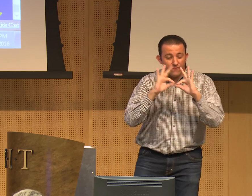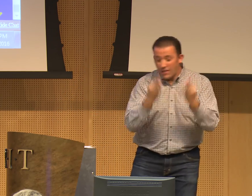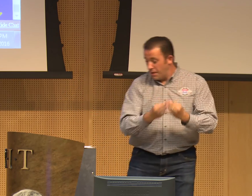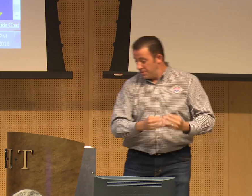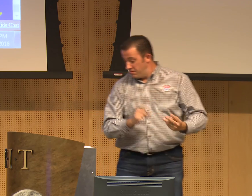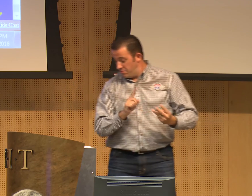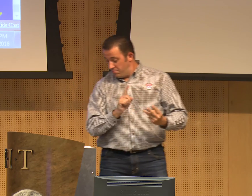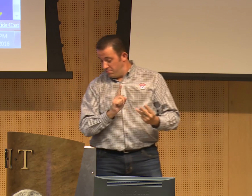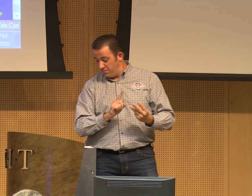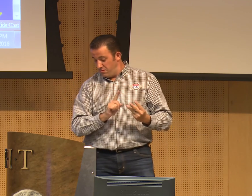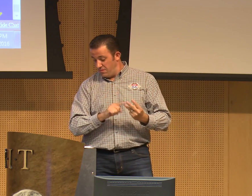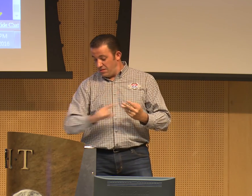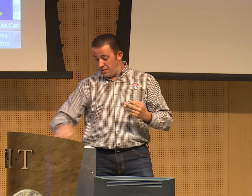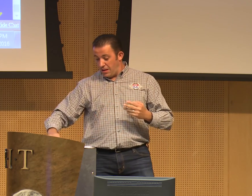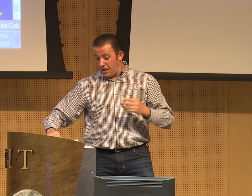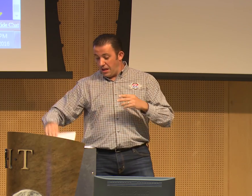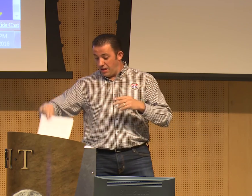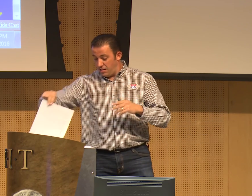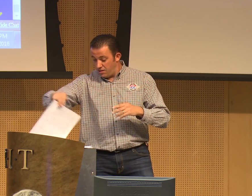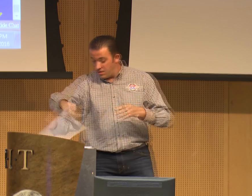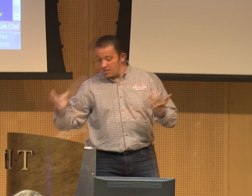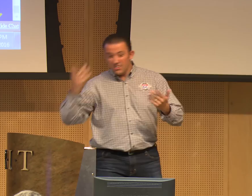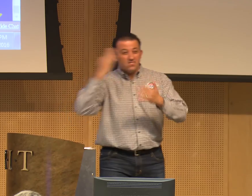Think about using and leveraging your family members.